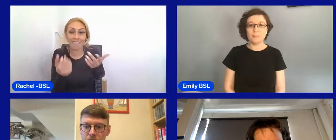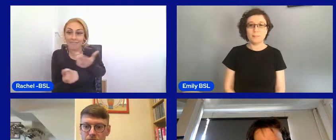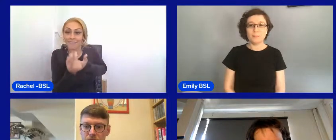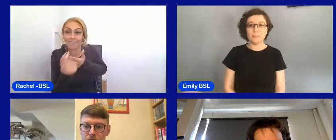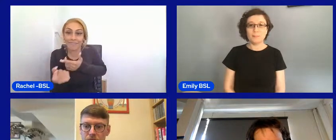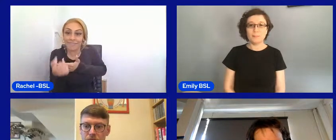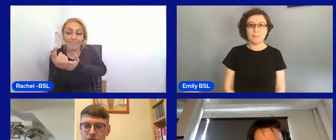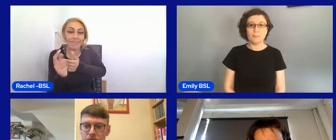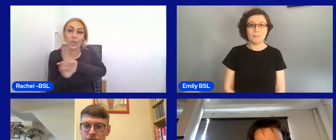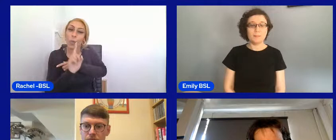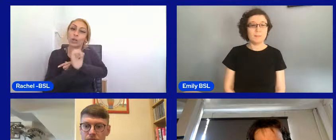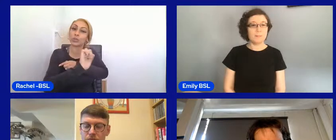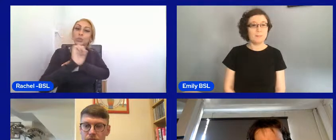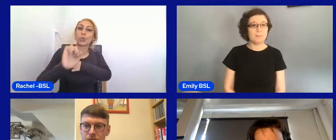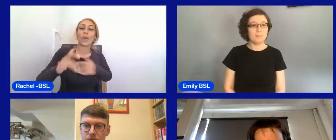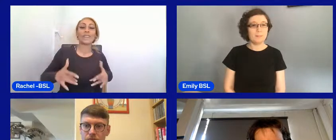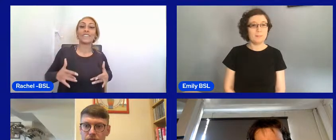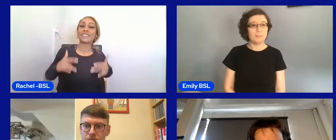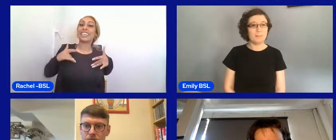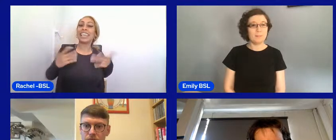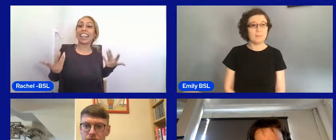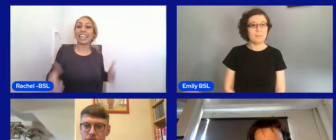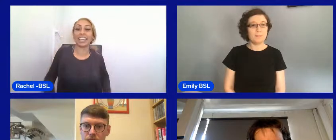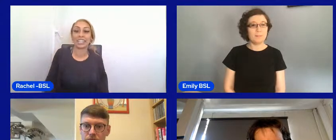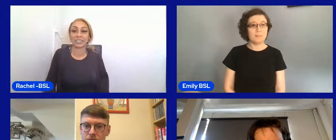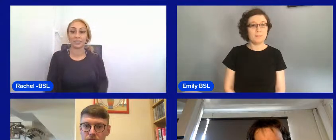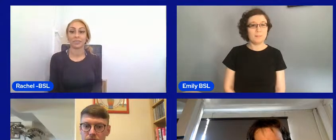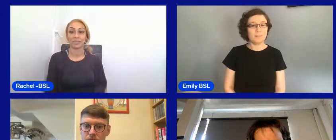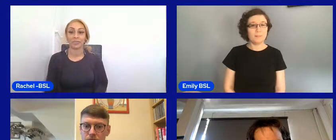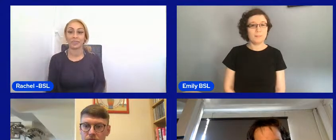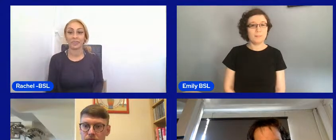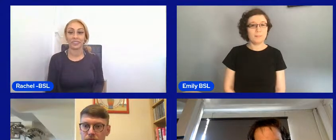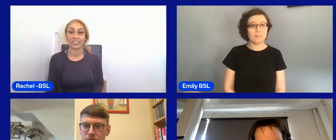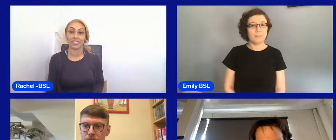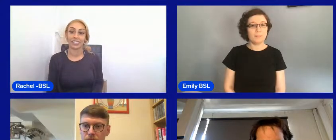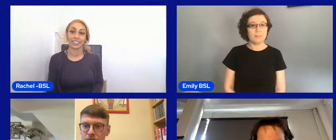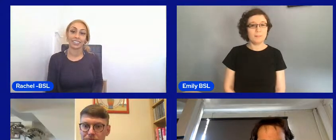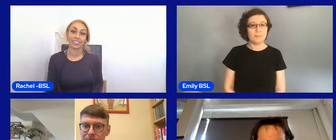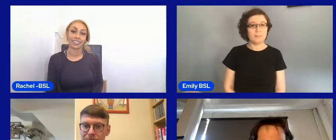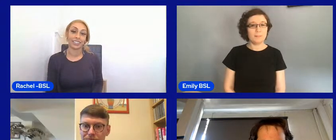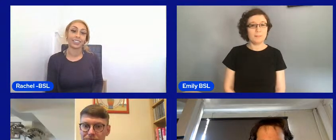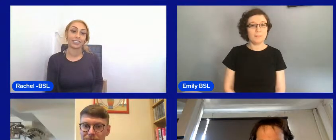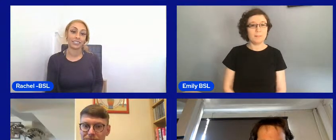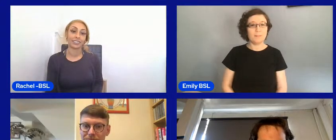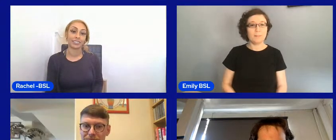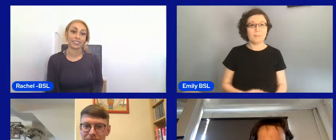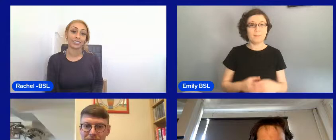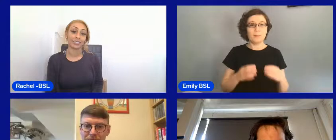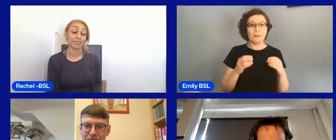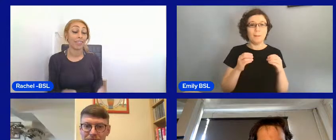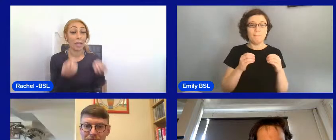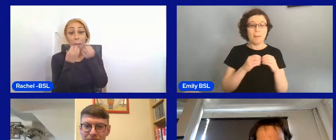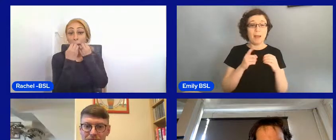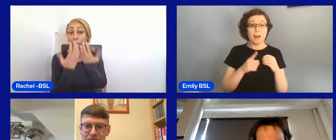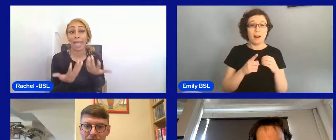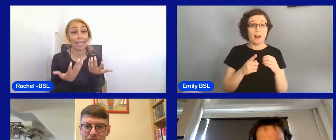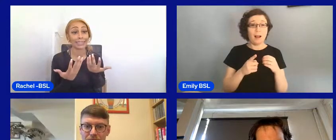Just quickly, what was your first reaction to seeing them collectively, all together at once? What was your feeling from that?